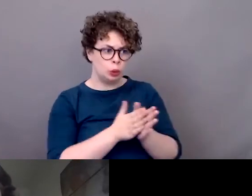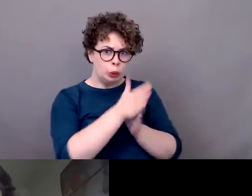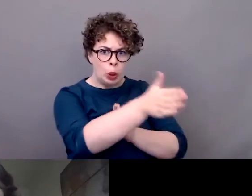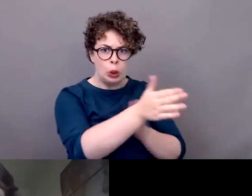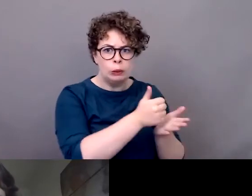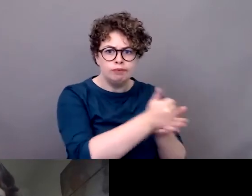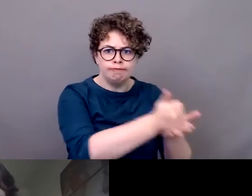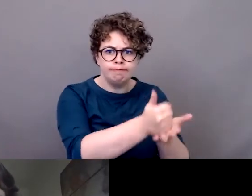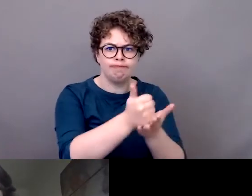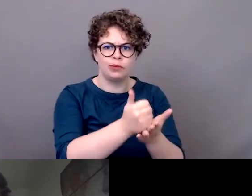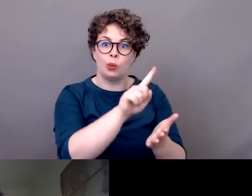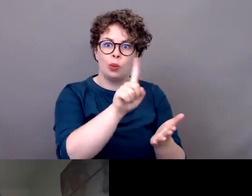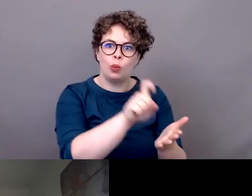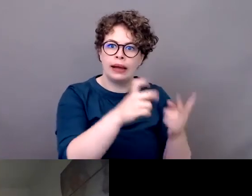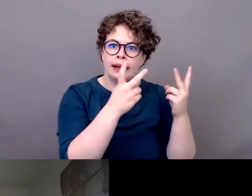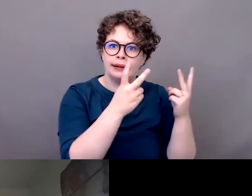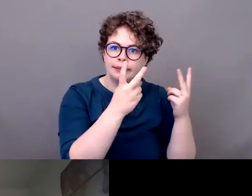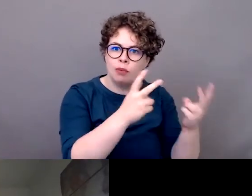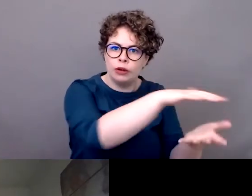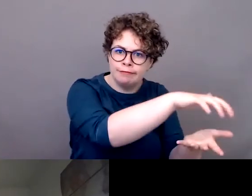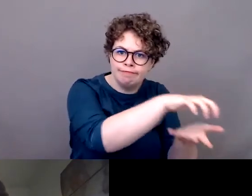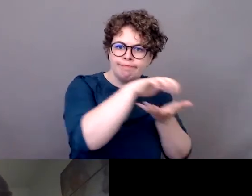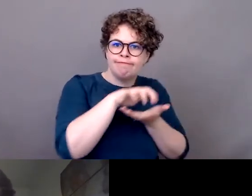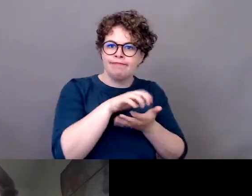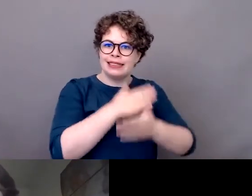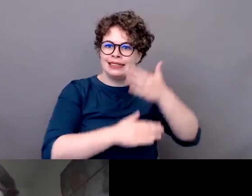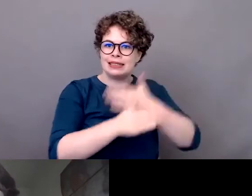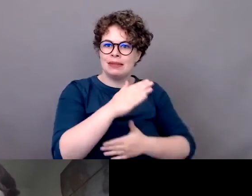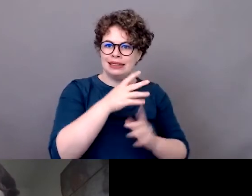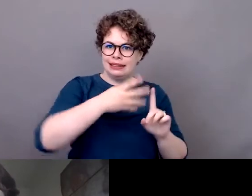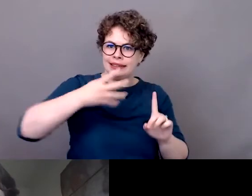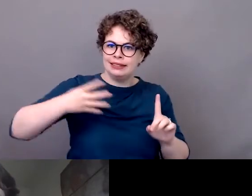Christian, the question first and foremost to you is: why is data important to ensure disability